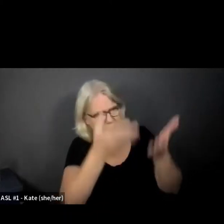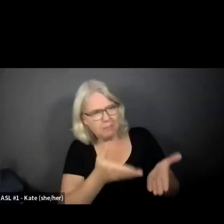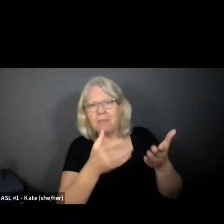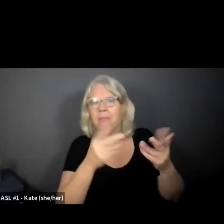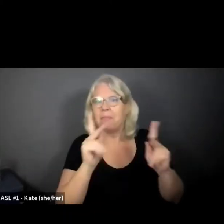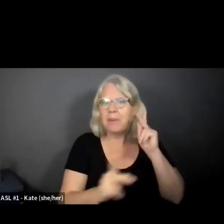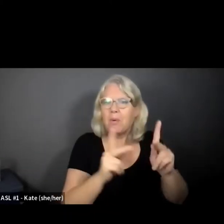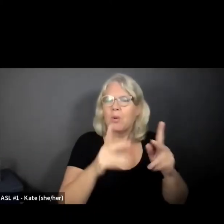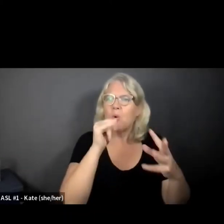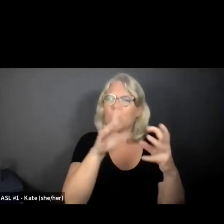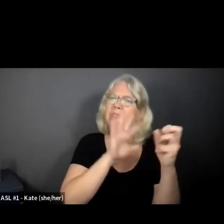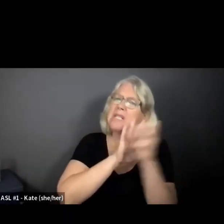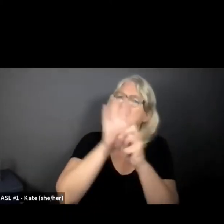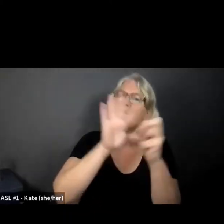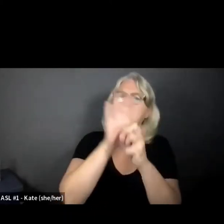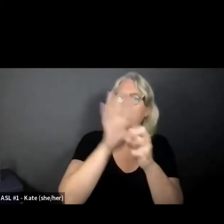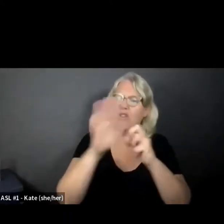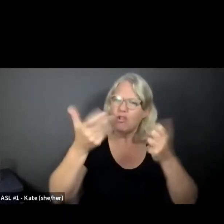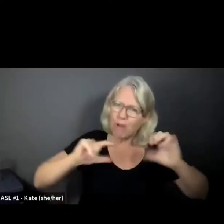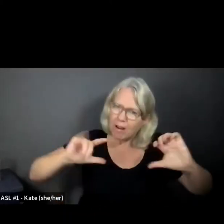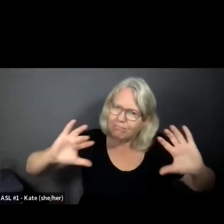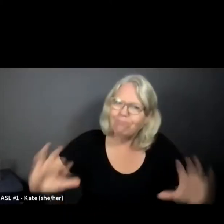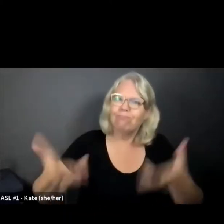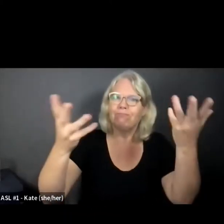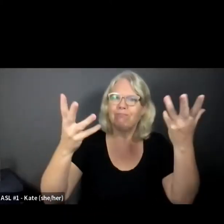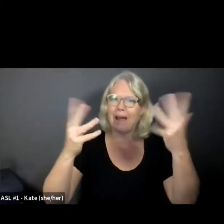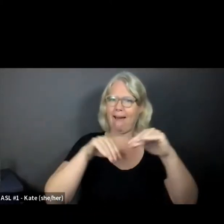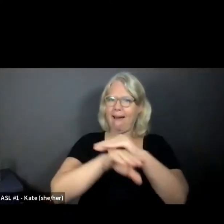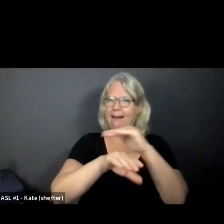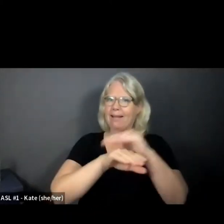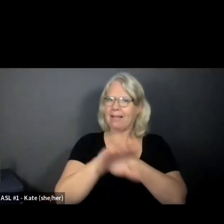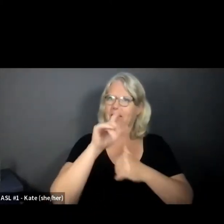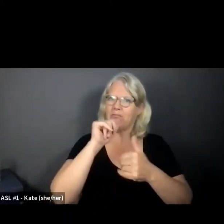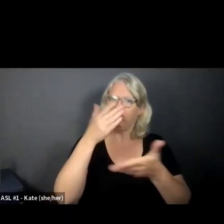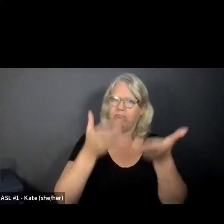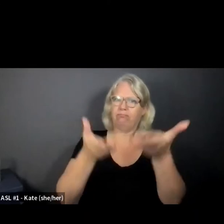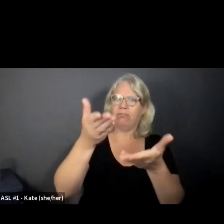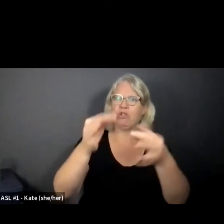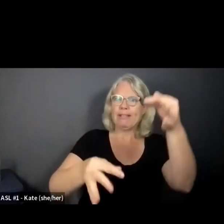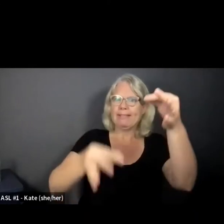ROB HAS BEEN RECOGNIZED FOR DEDICATING HIS LEGAL CAREER TO ADVANCING THE FULL EQUALITY